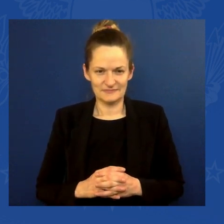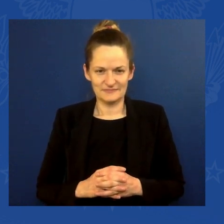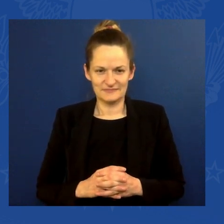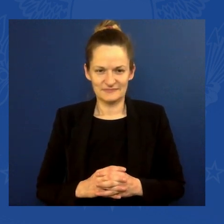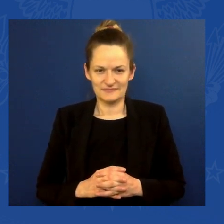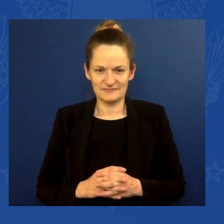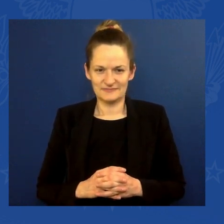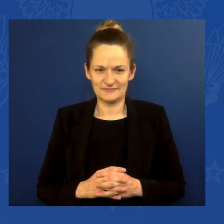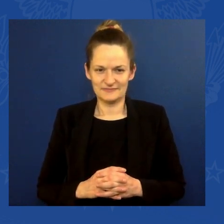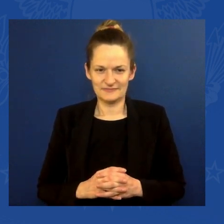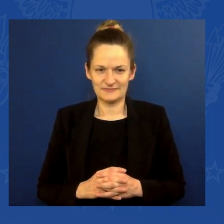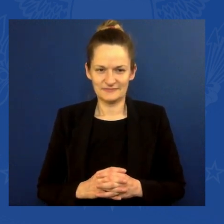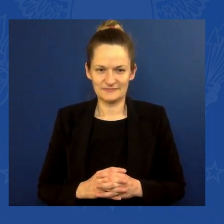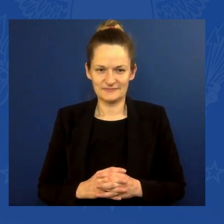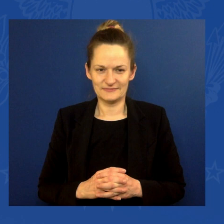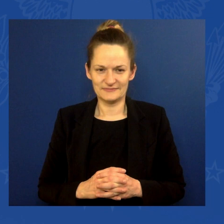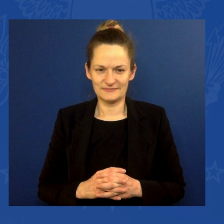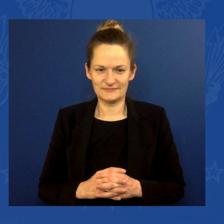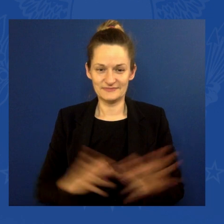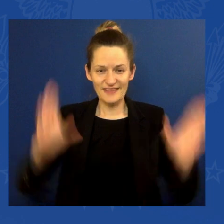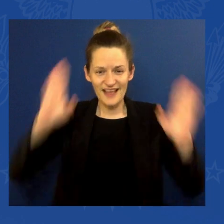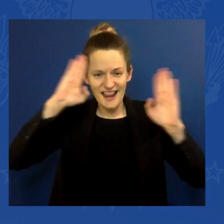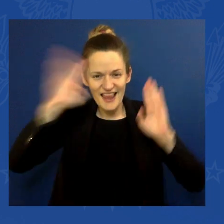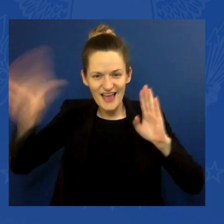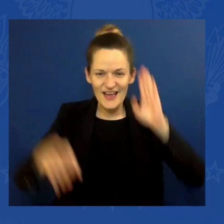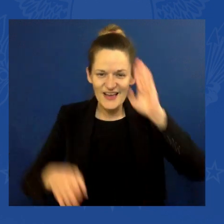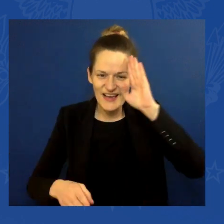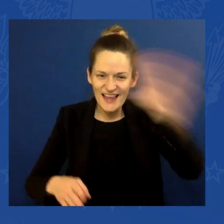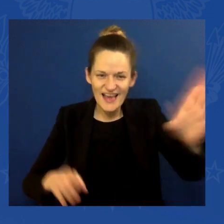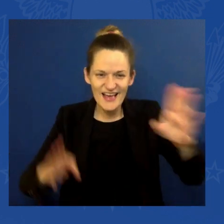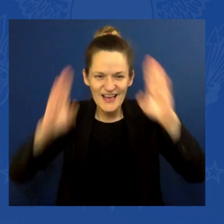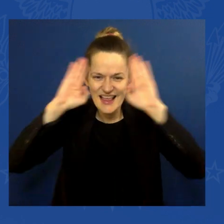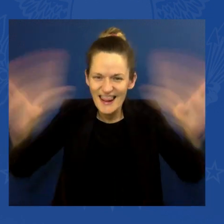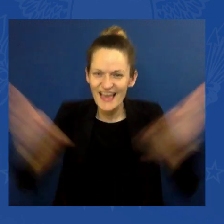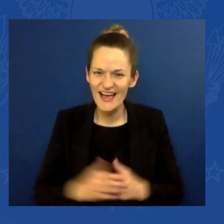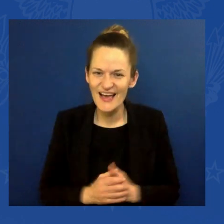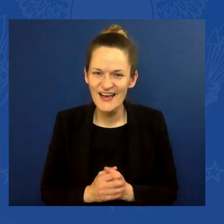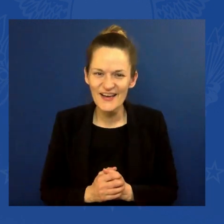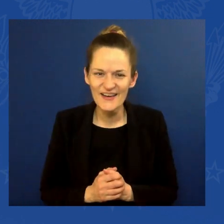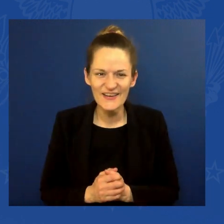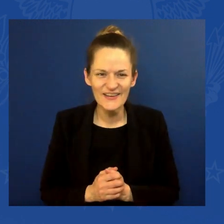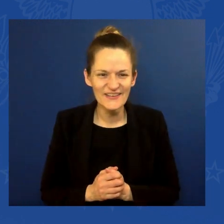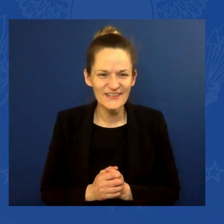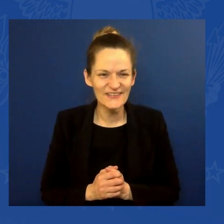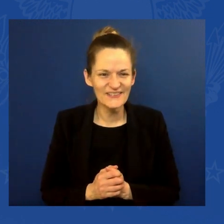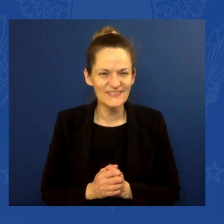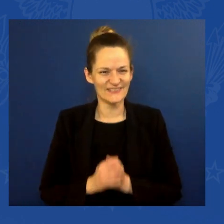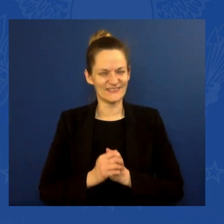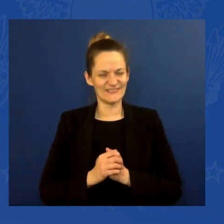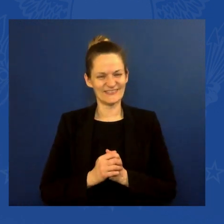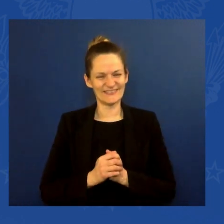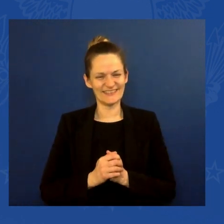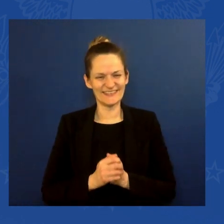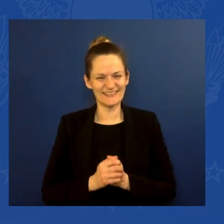The President: Hello, hello, hello. Thank you.